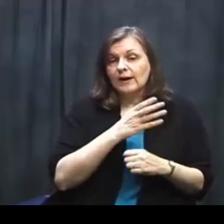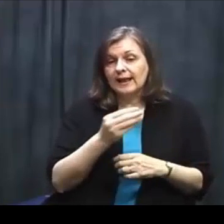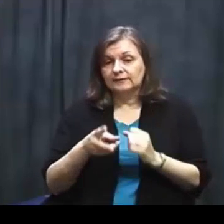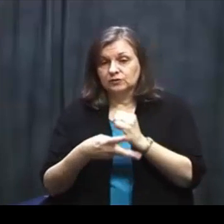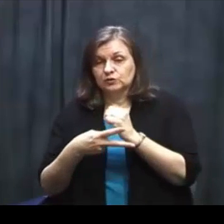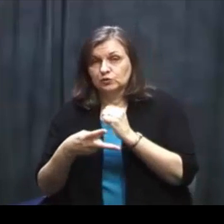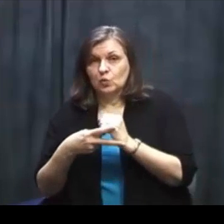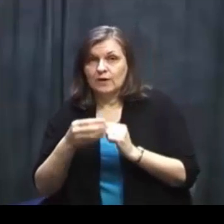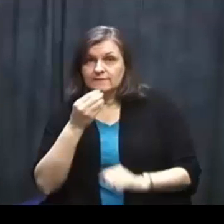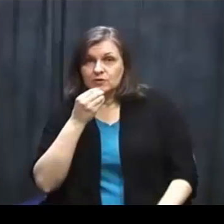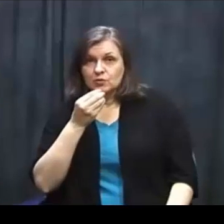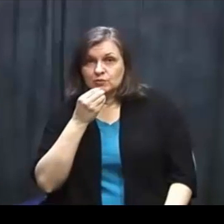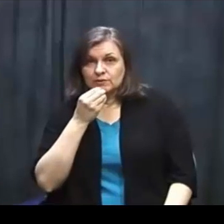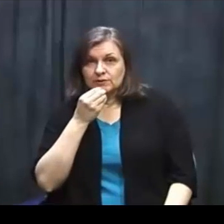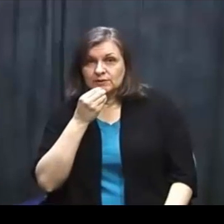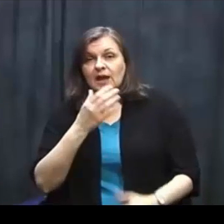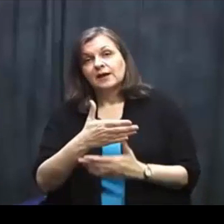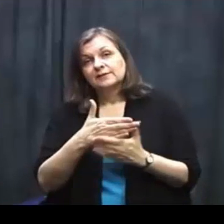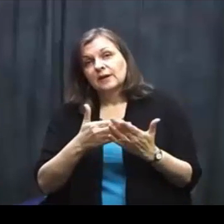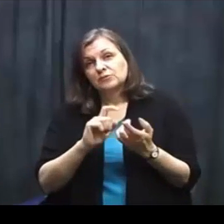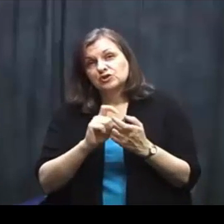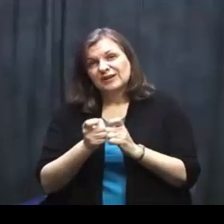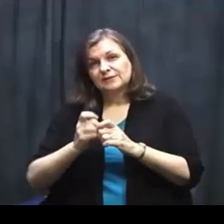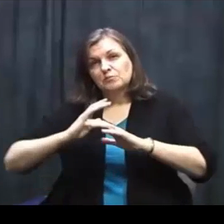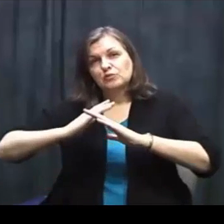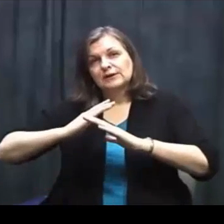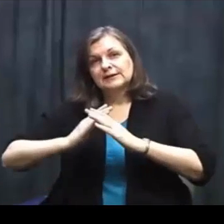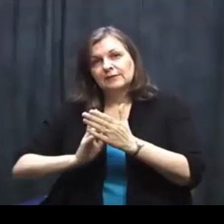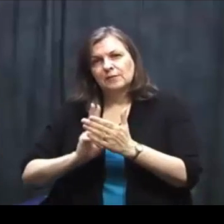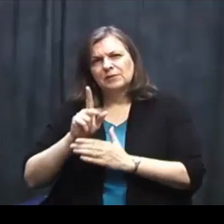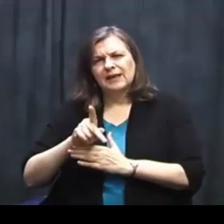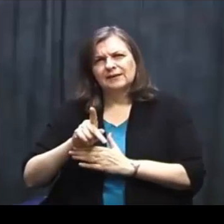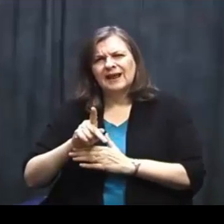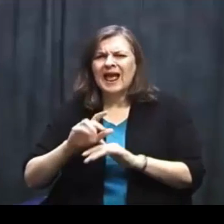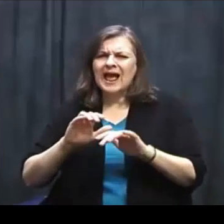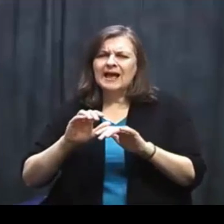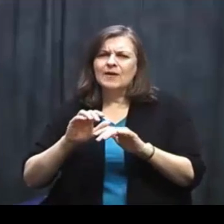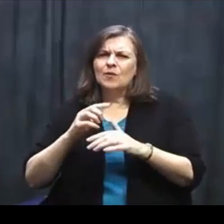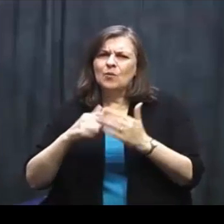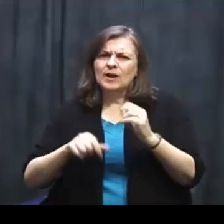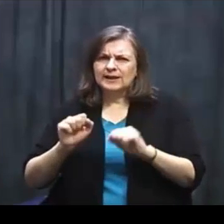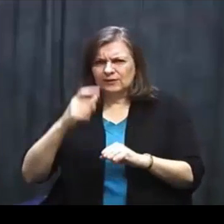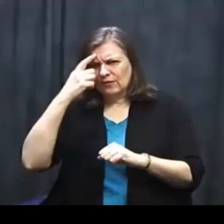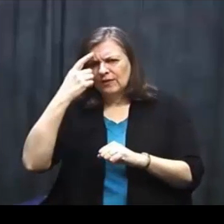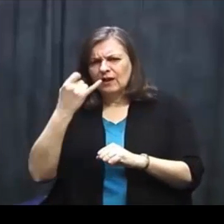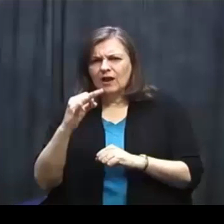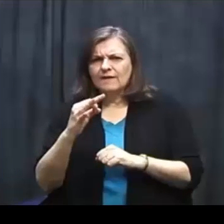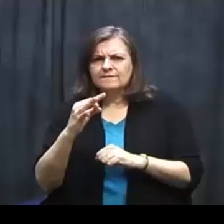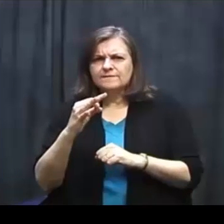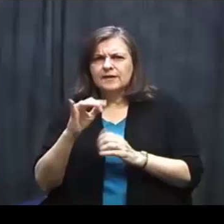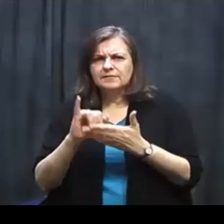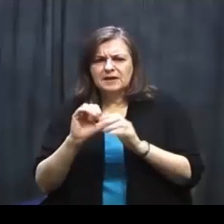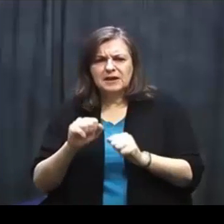some of these modifications will help protect our plant what can you think of that helps protect a plant??